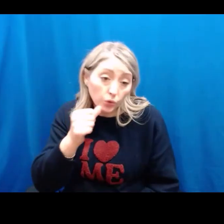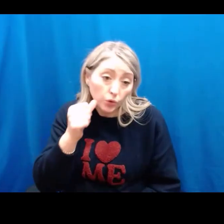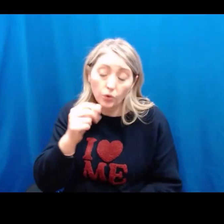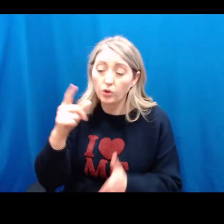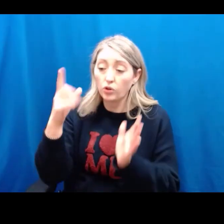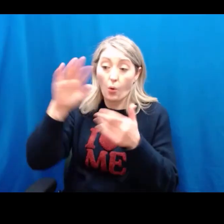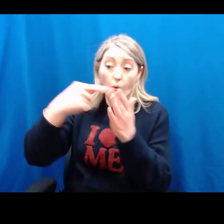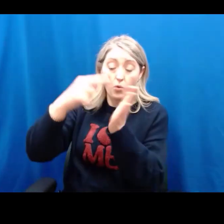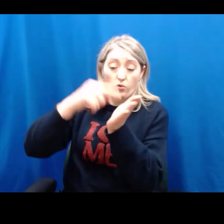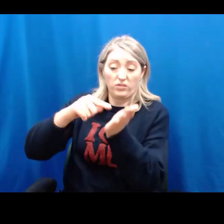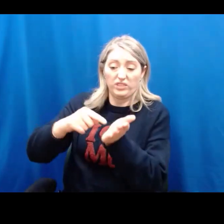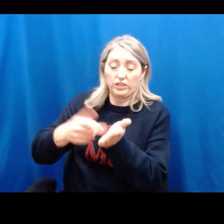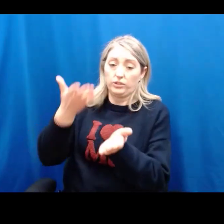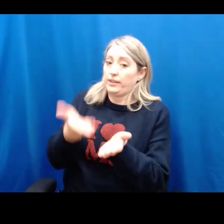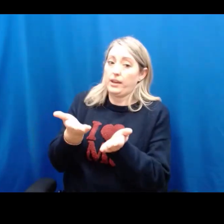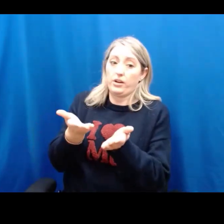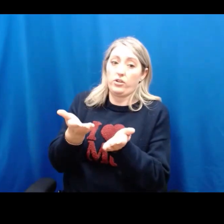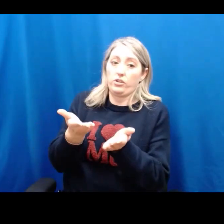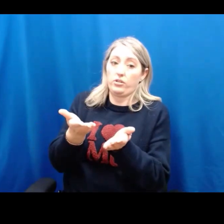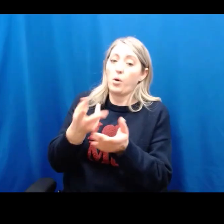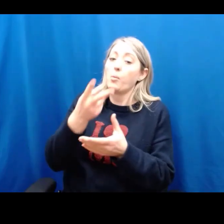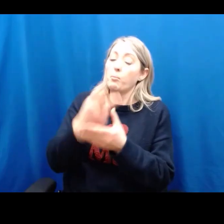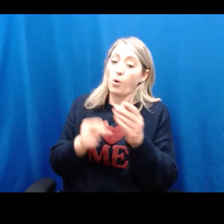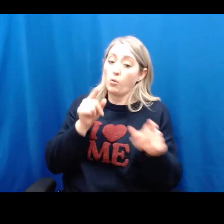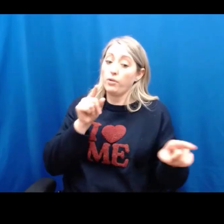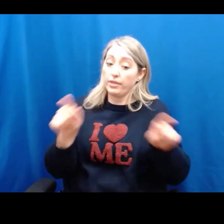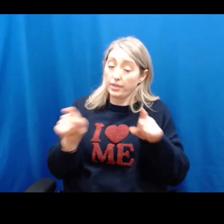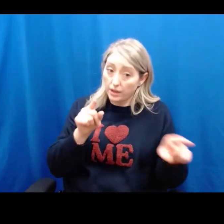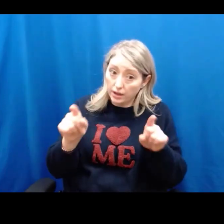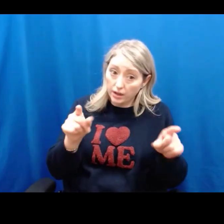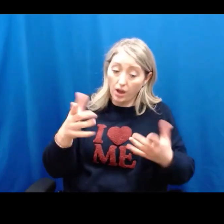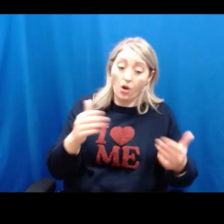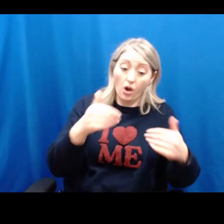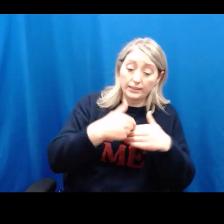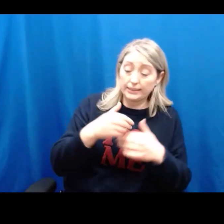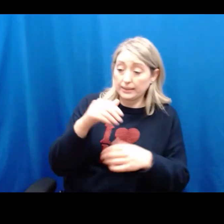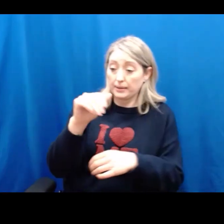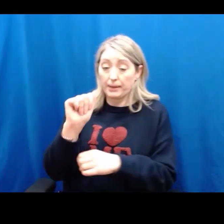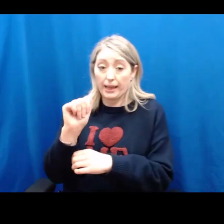tremendous crossover. Look at the social that's that's one